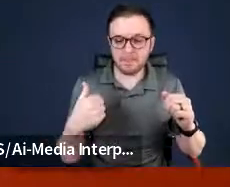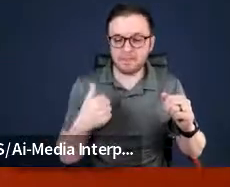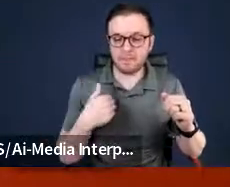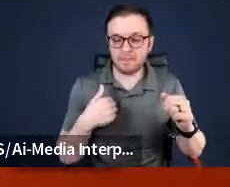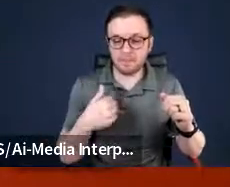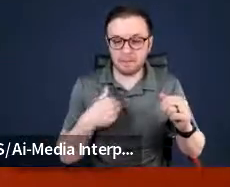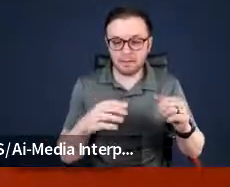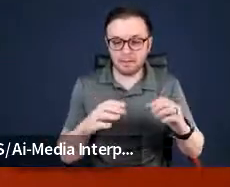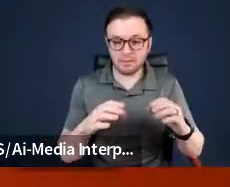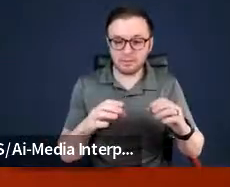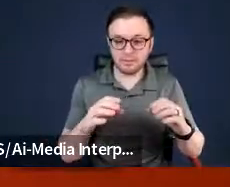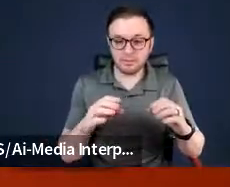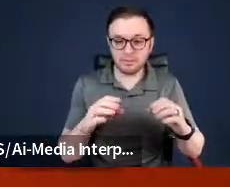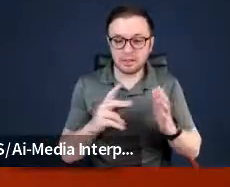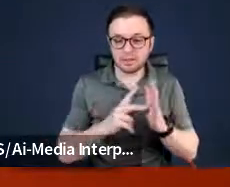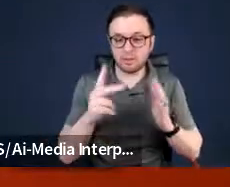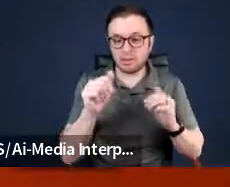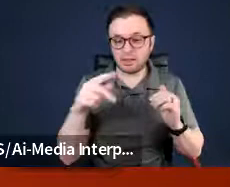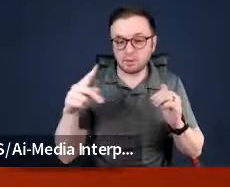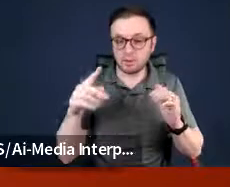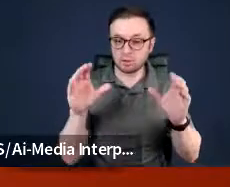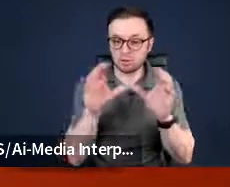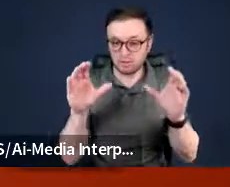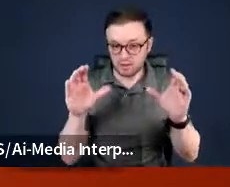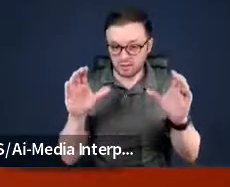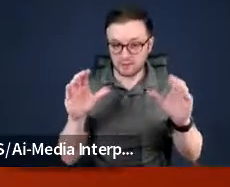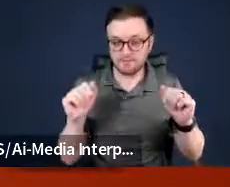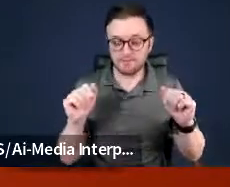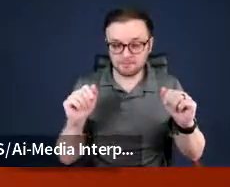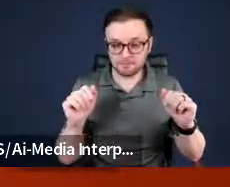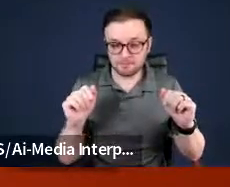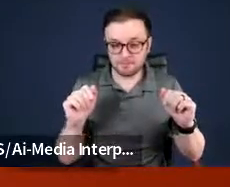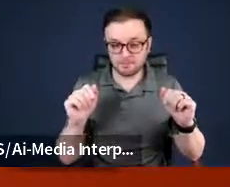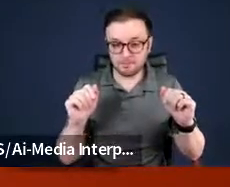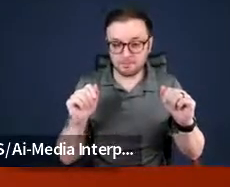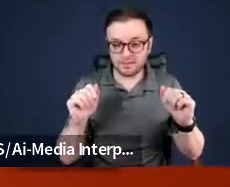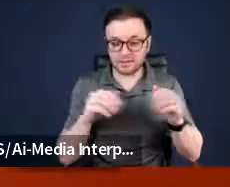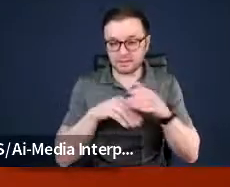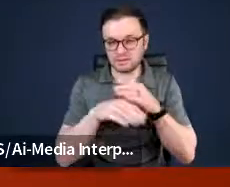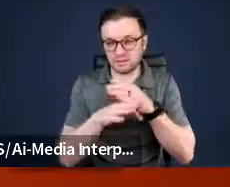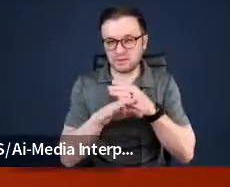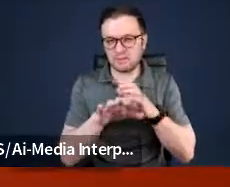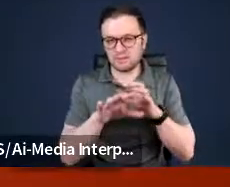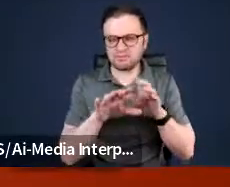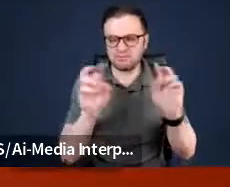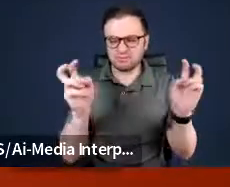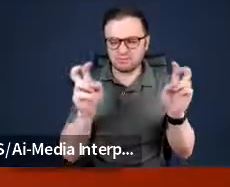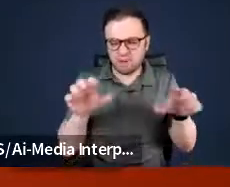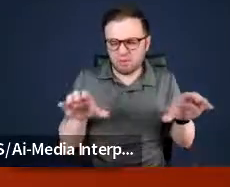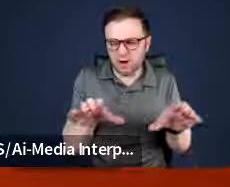I am I double AP certified in accessibility practices